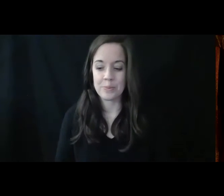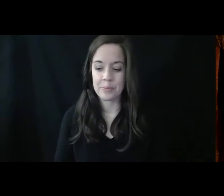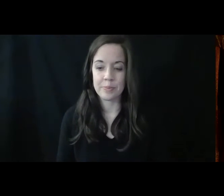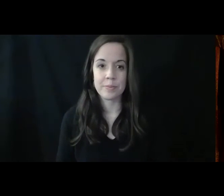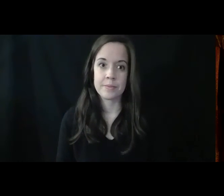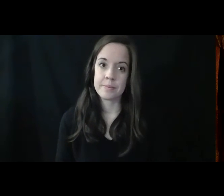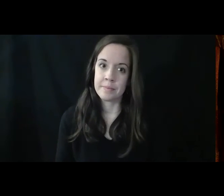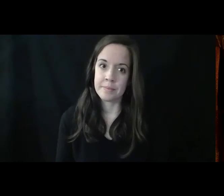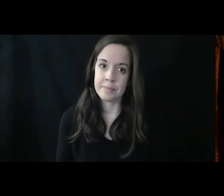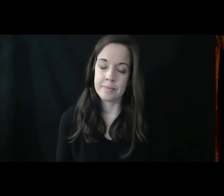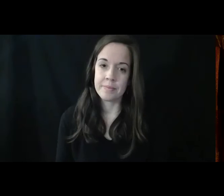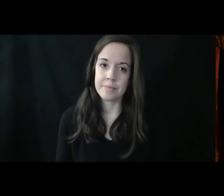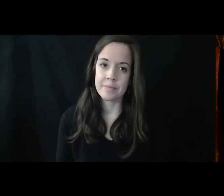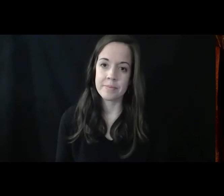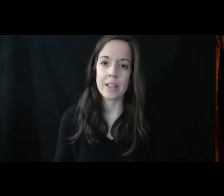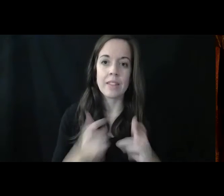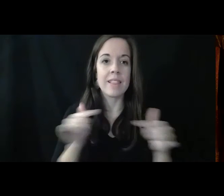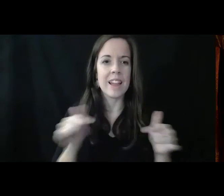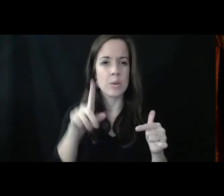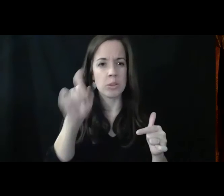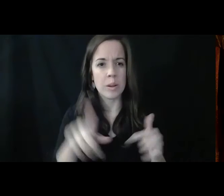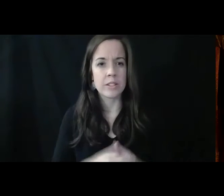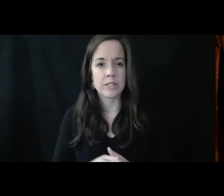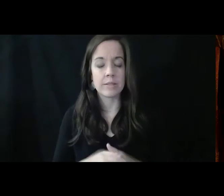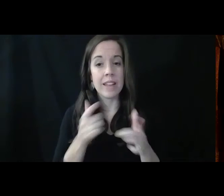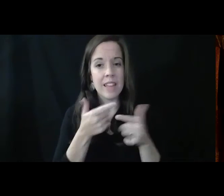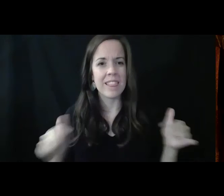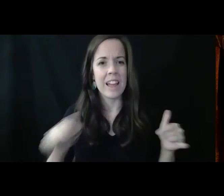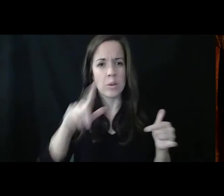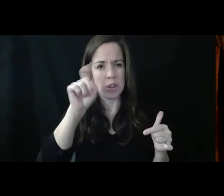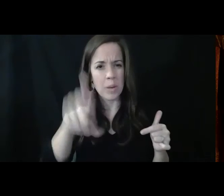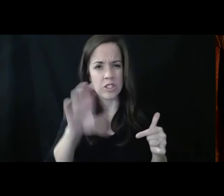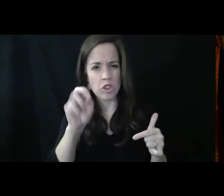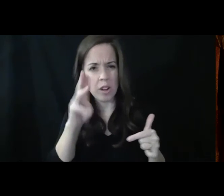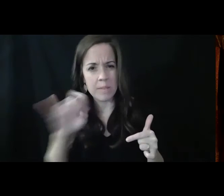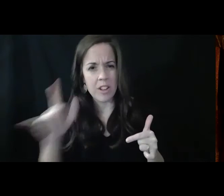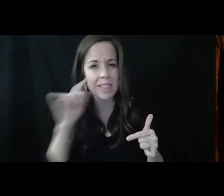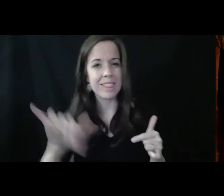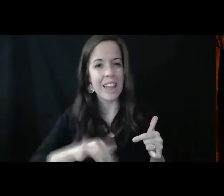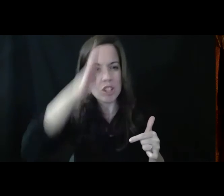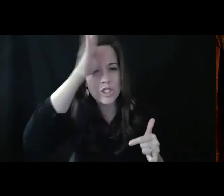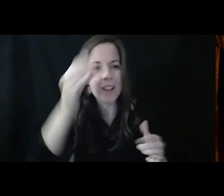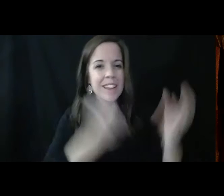The Language in Question The language in question is criminal // like a shark it ate a license plate // and it ate the